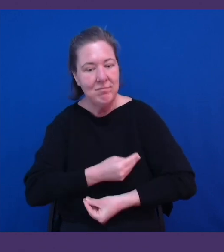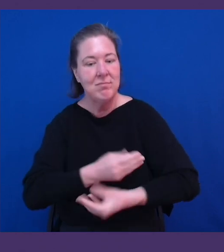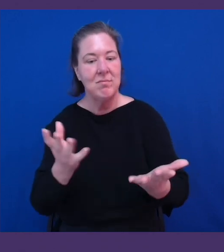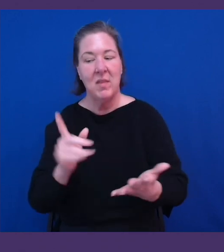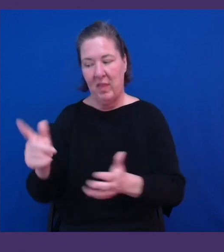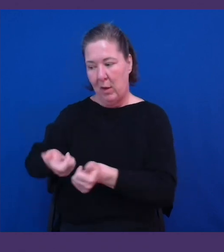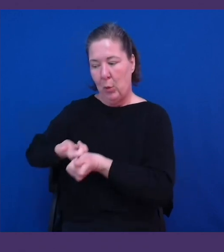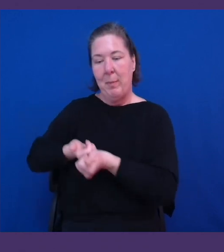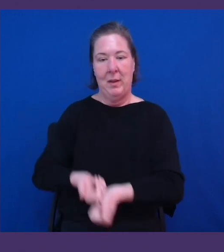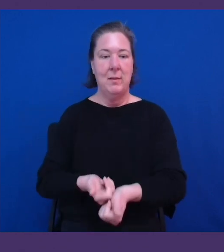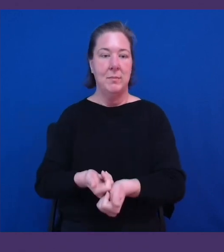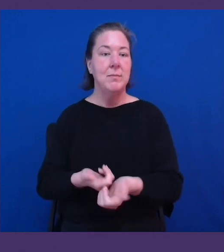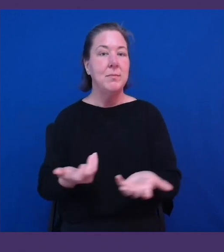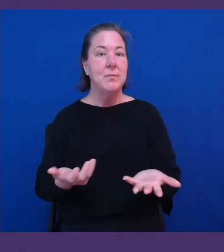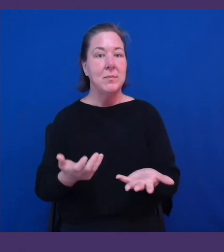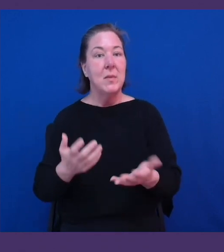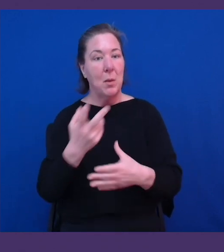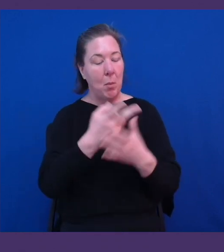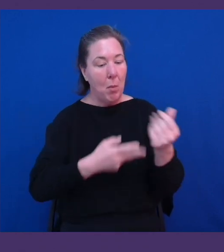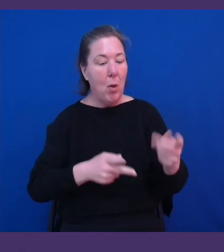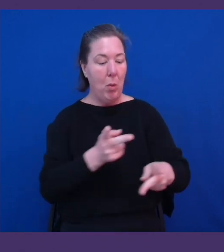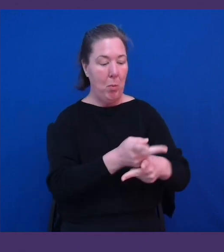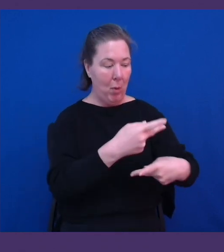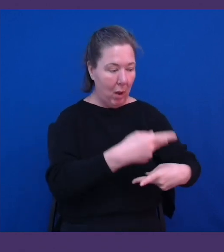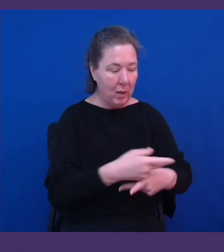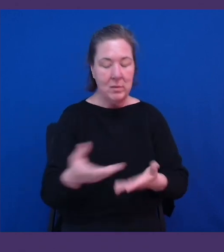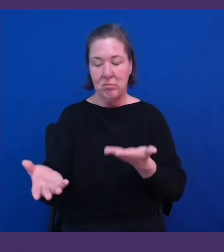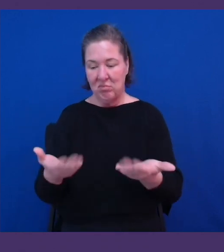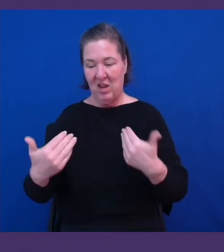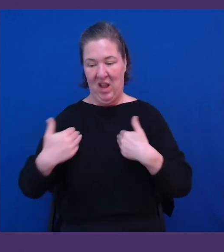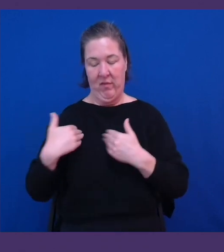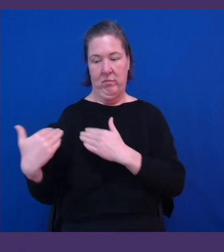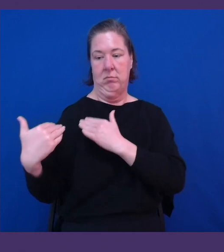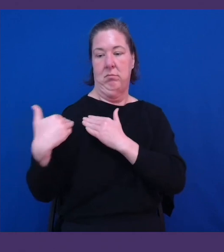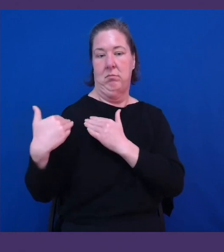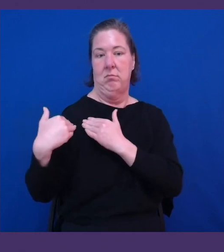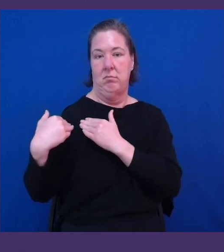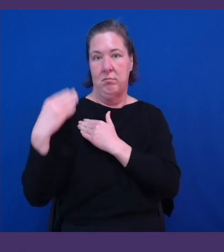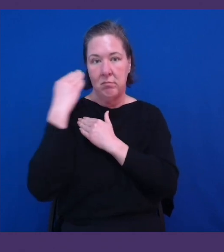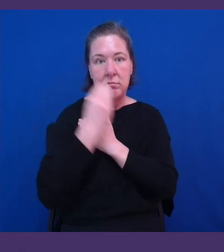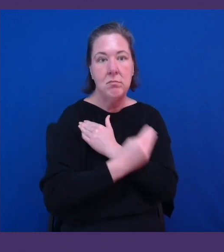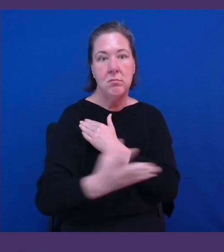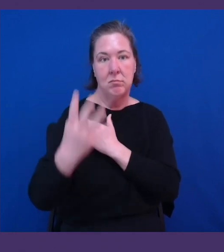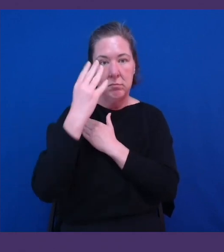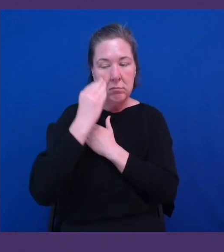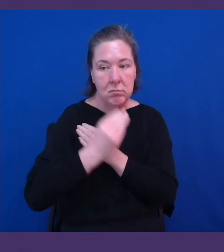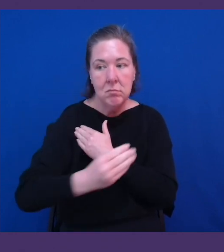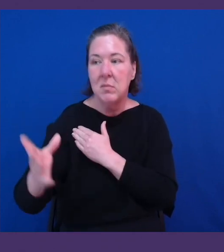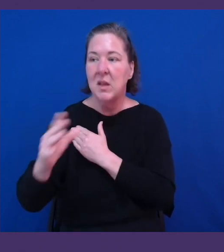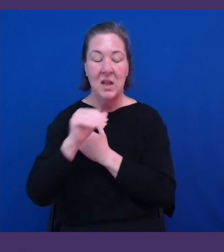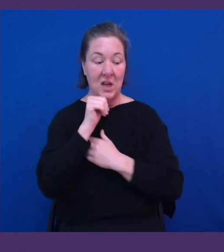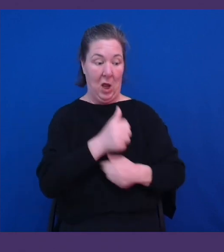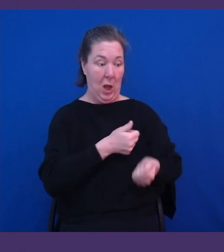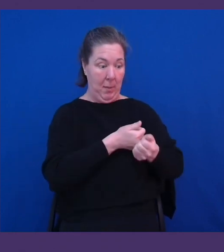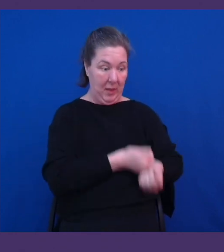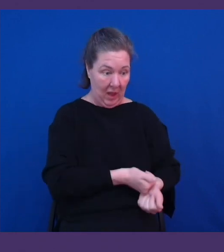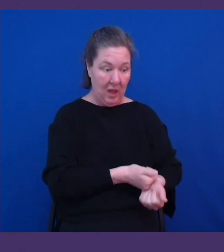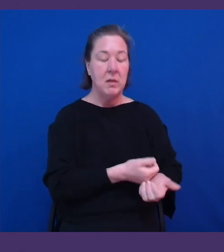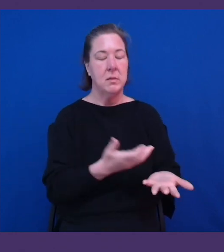And both products and services have obligations to notify regulators of noncompliance in some circumstances.